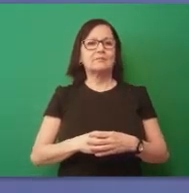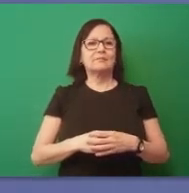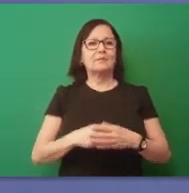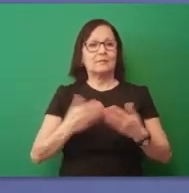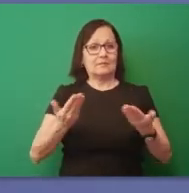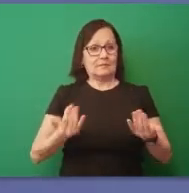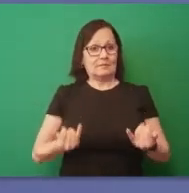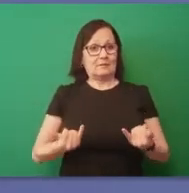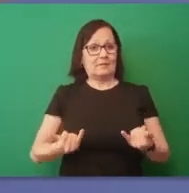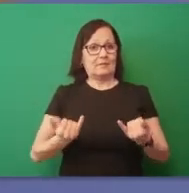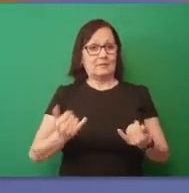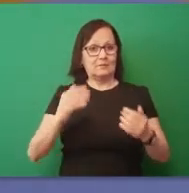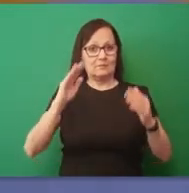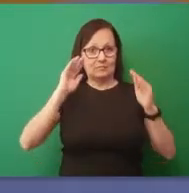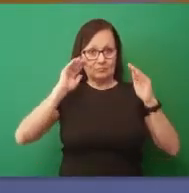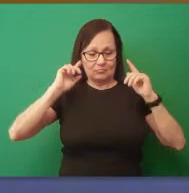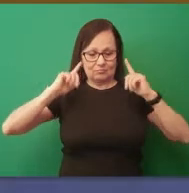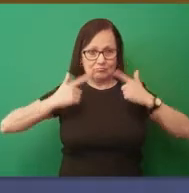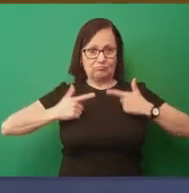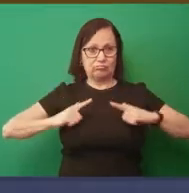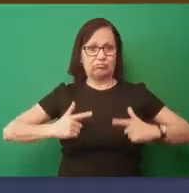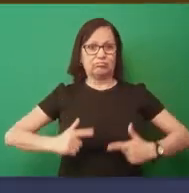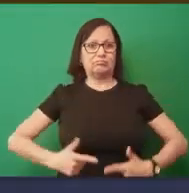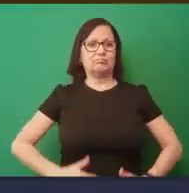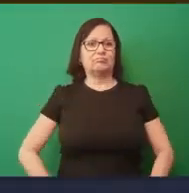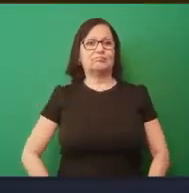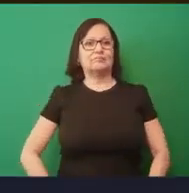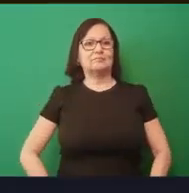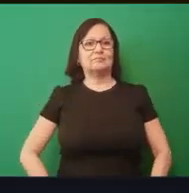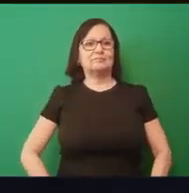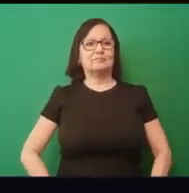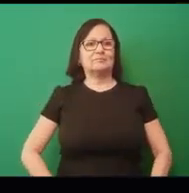Now we'll move our attention back down through the body.